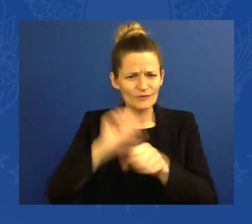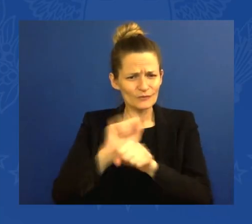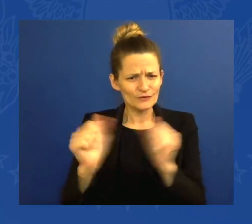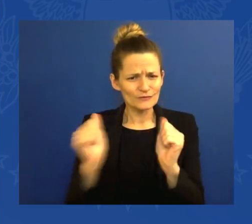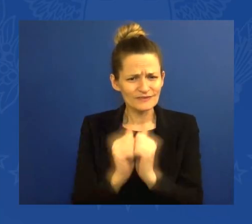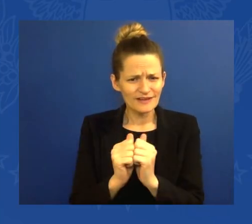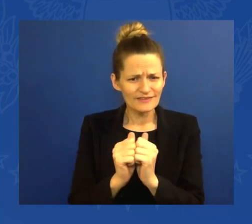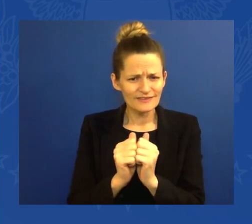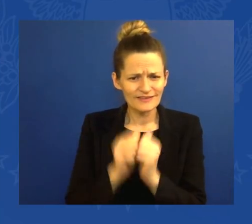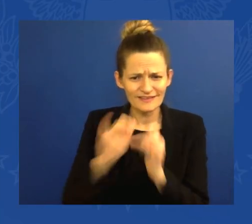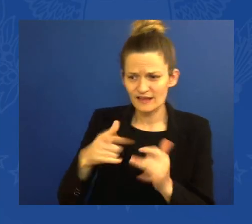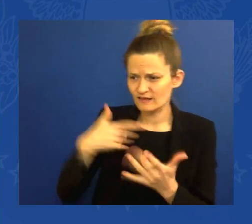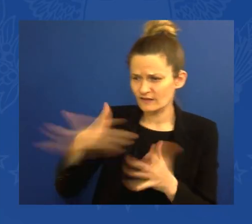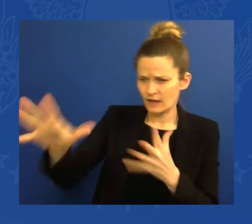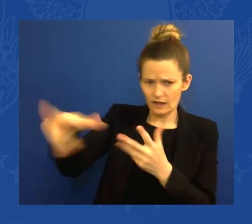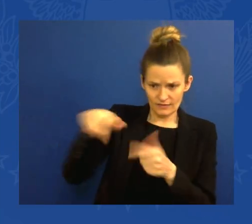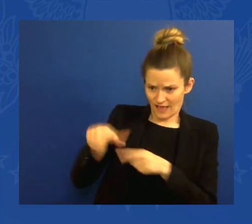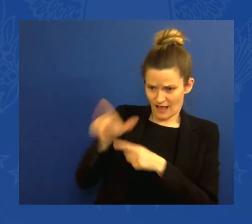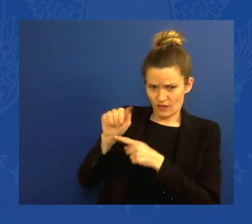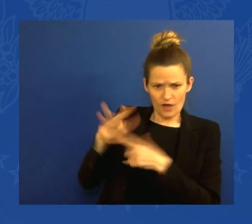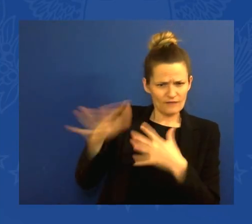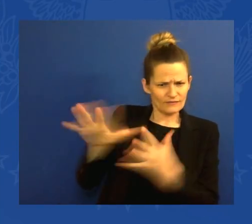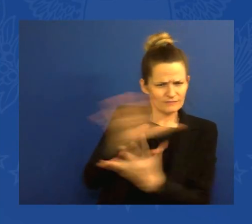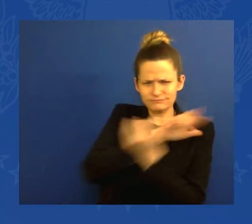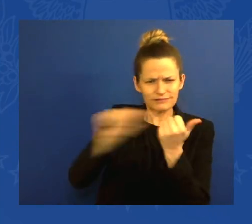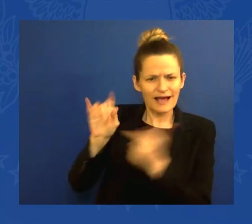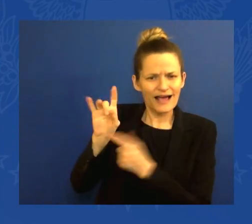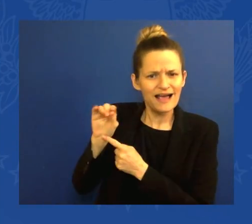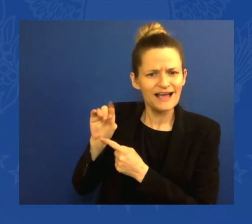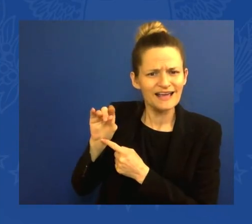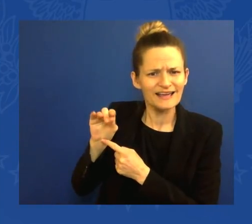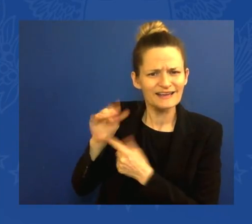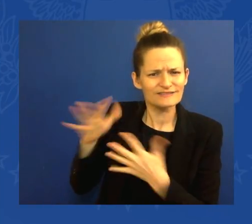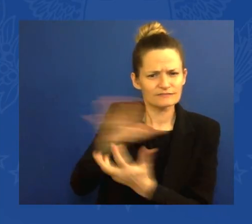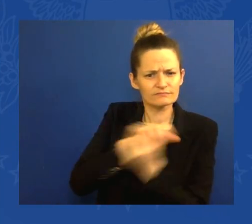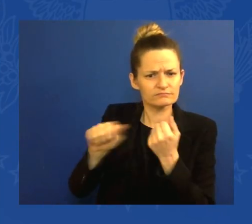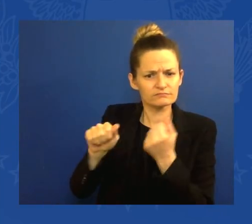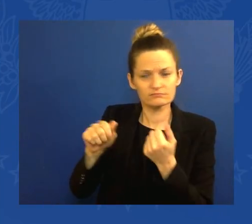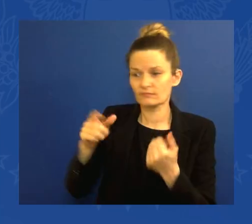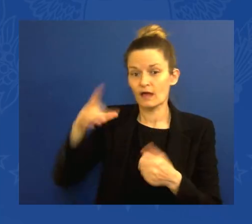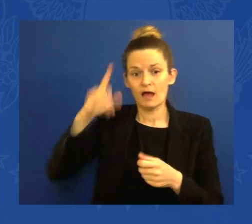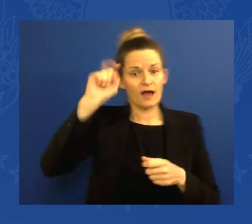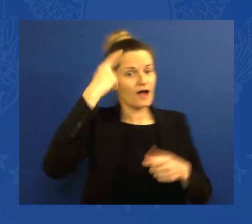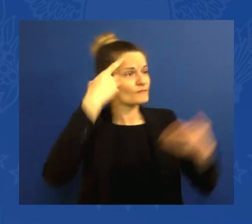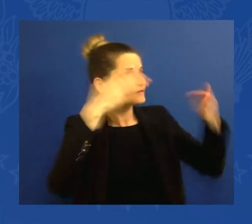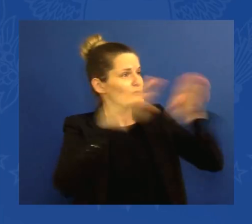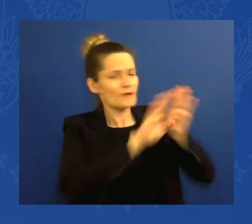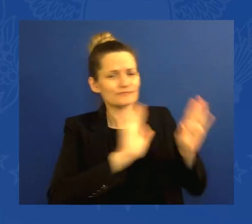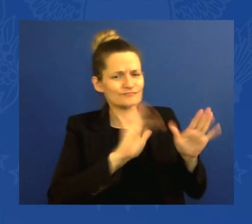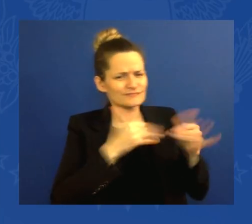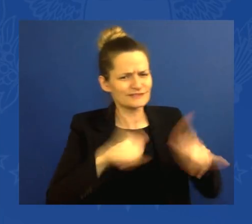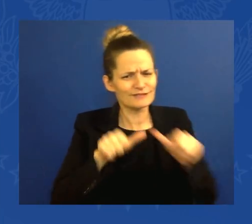to reforming the military justice system. As Kristen knows very well on a whole range of issues